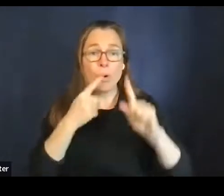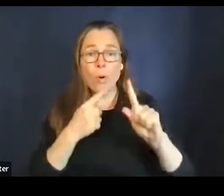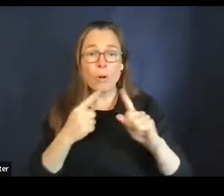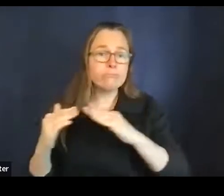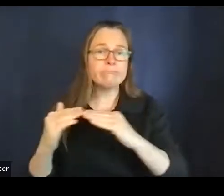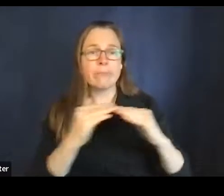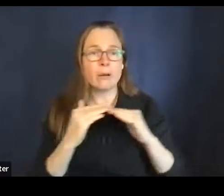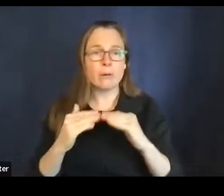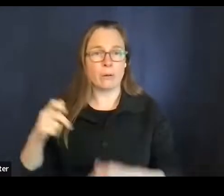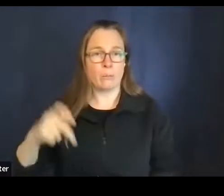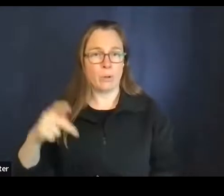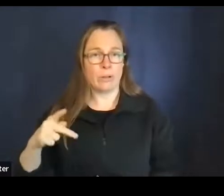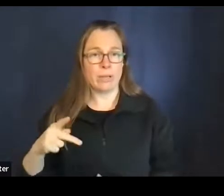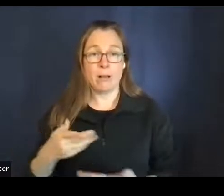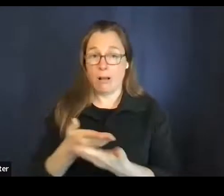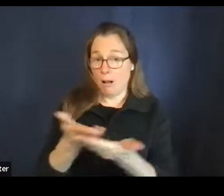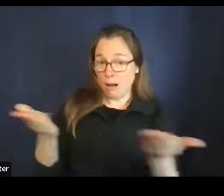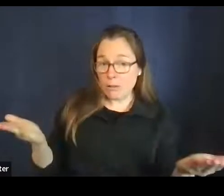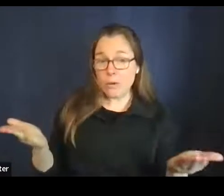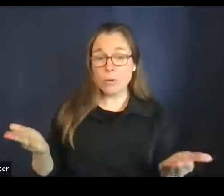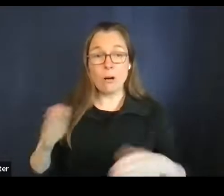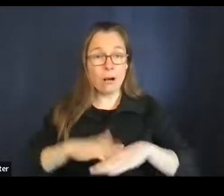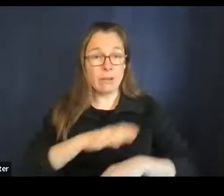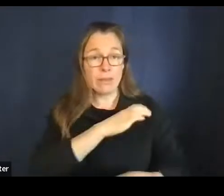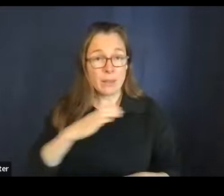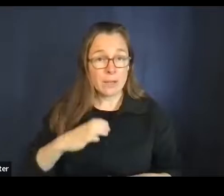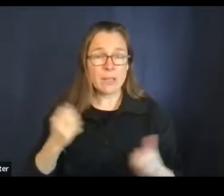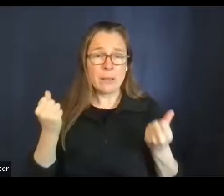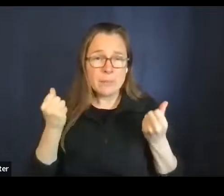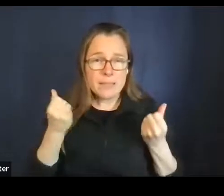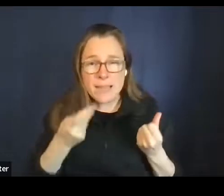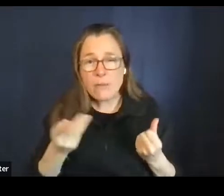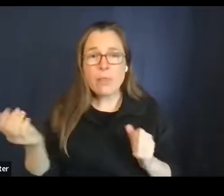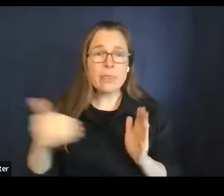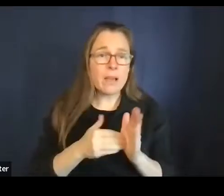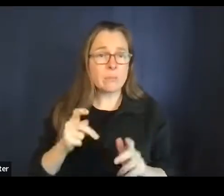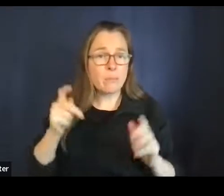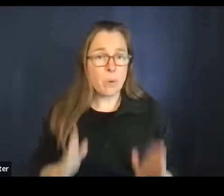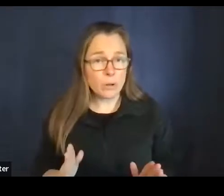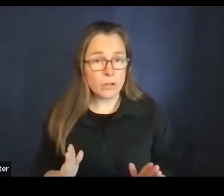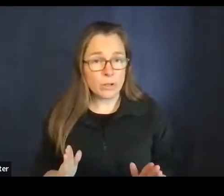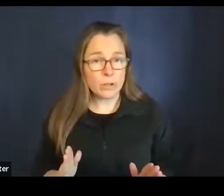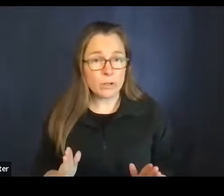Because of you and the rest of the Charter Commission, thousands of Portlanders who may not have been otherwise heard were.